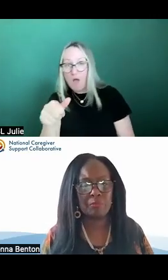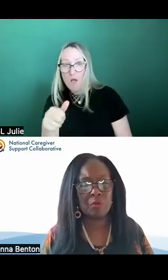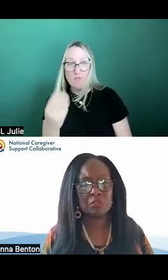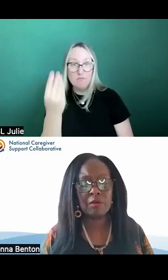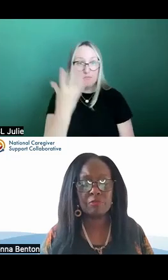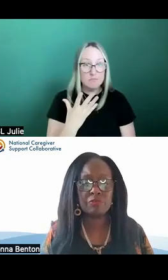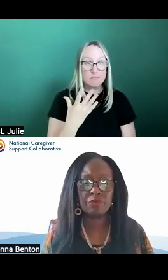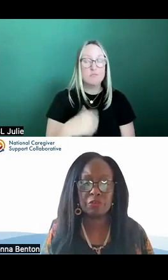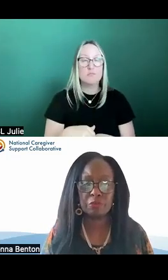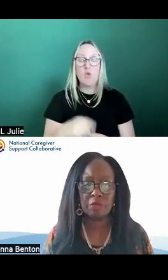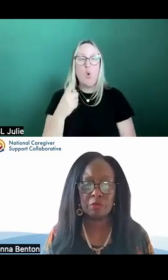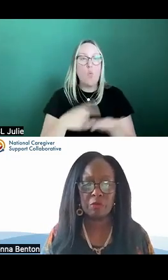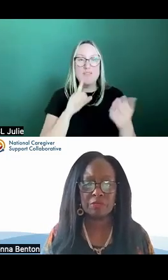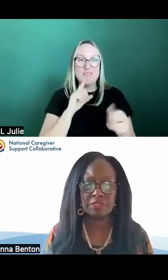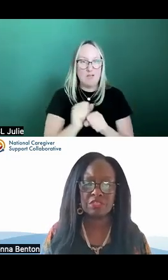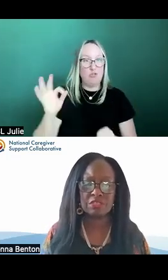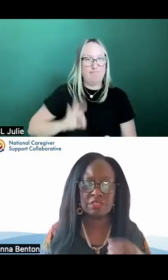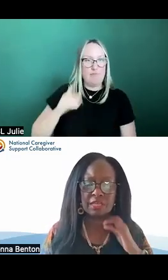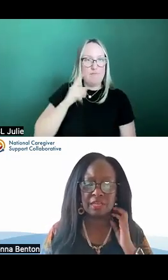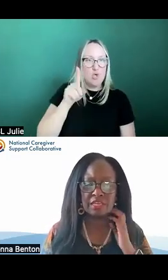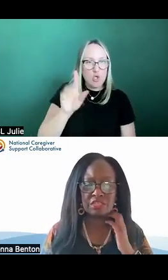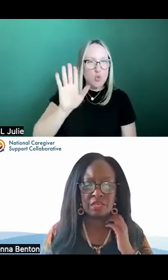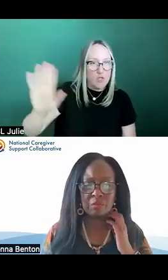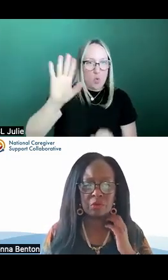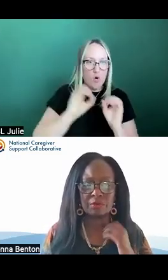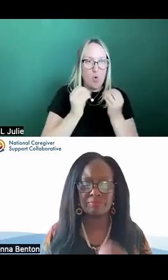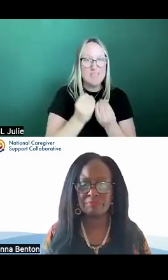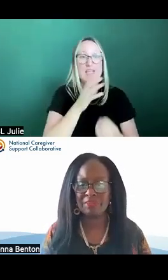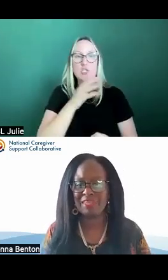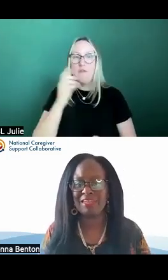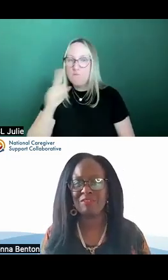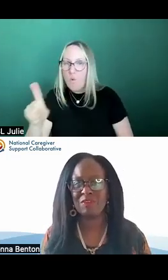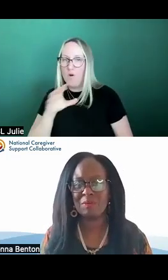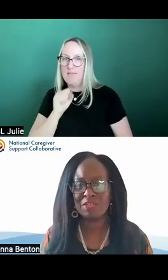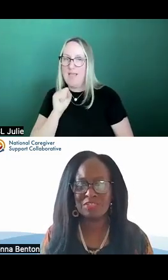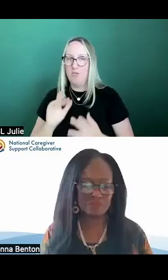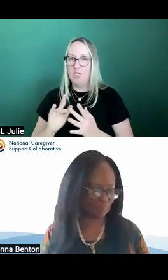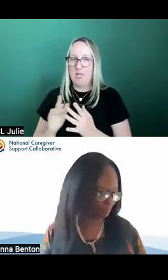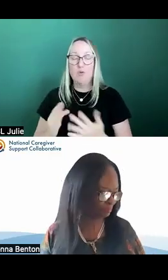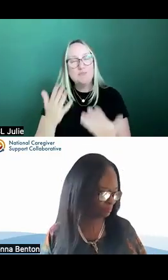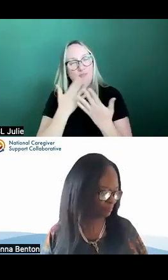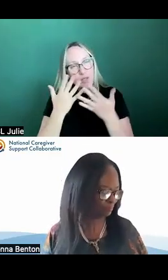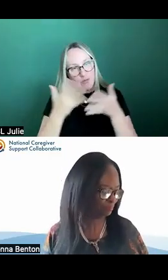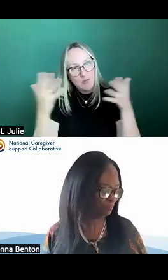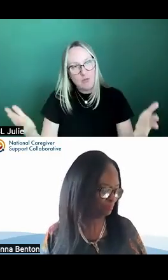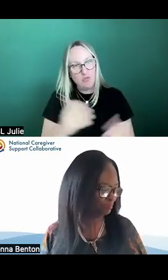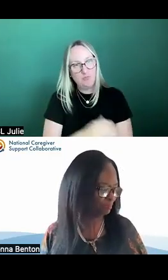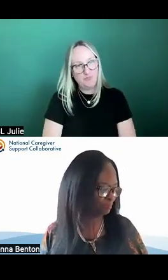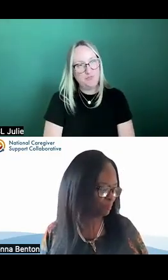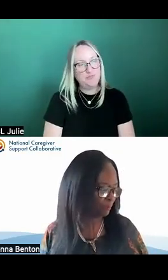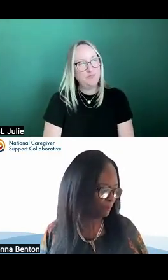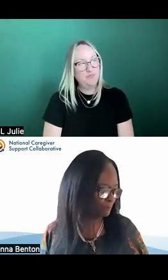most helpful for you and your organizations and the aging network. Thank you very much.